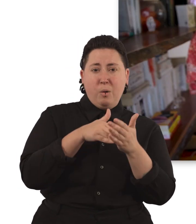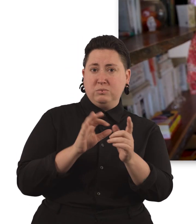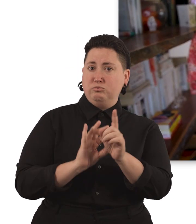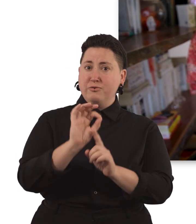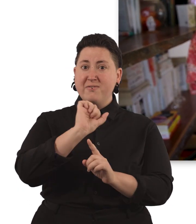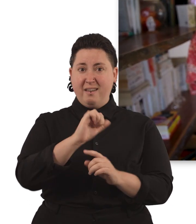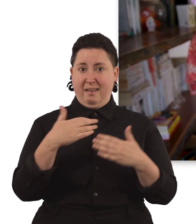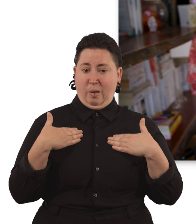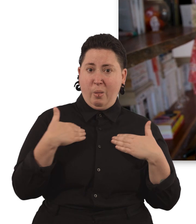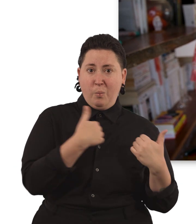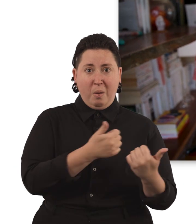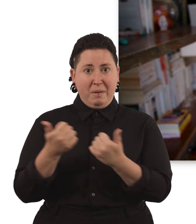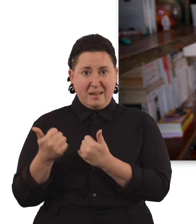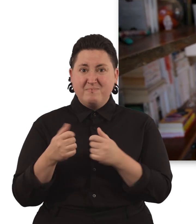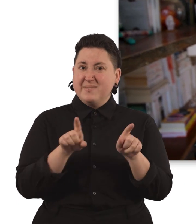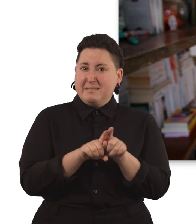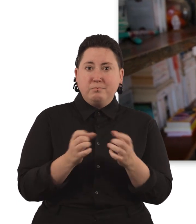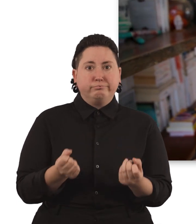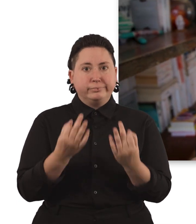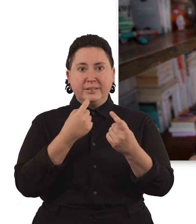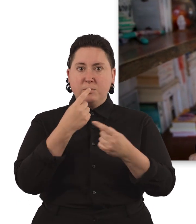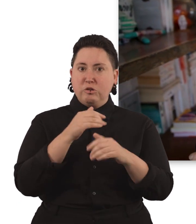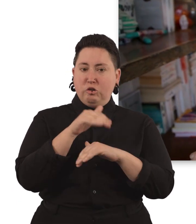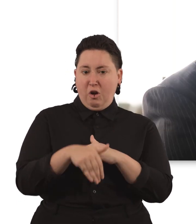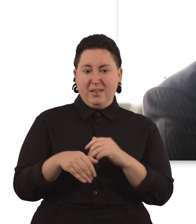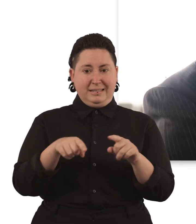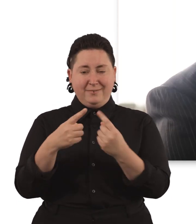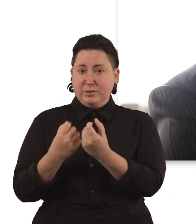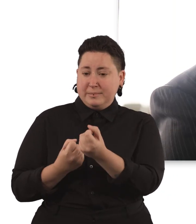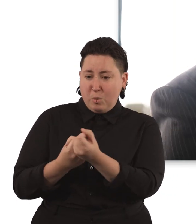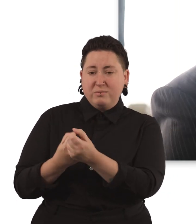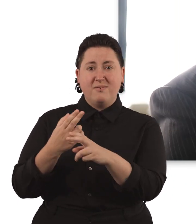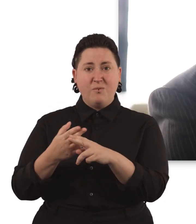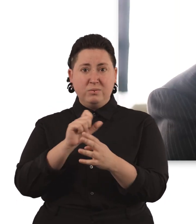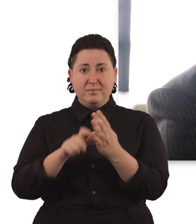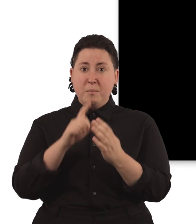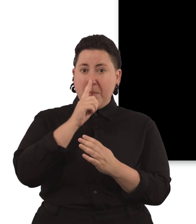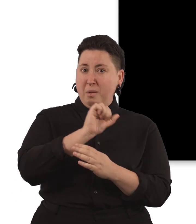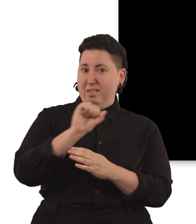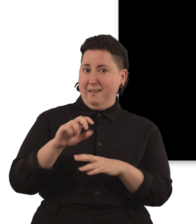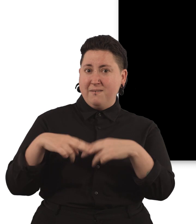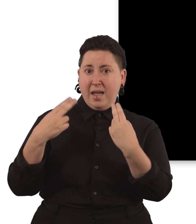to people with disabilities and their families facilitate them becoming actively employed in the community are not available to us,